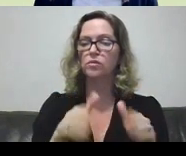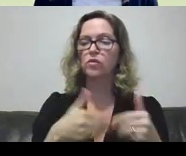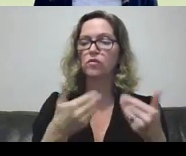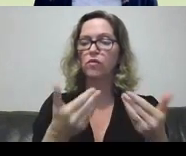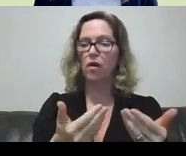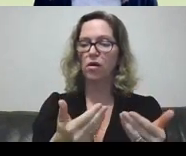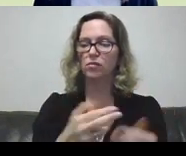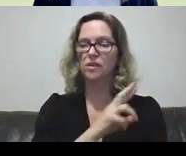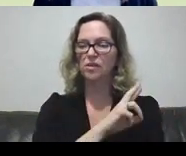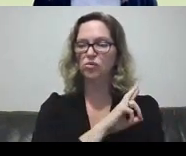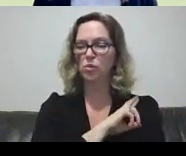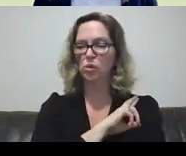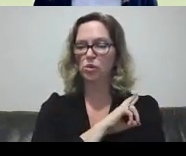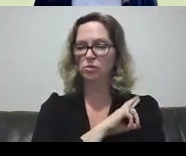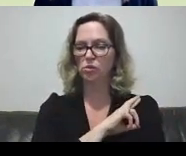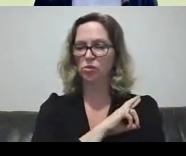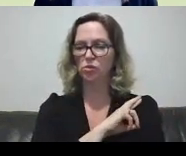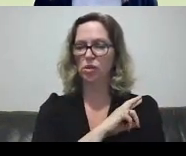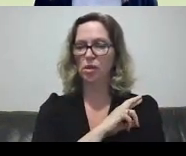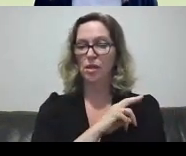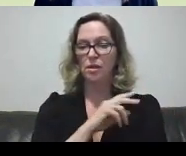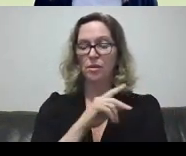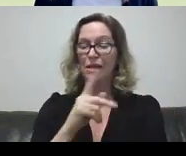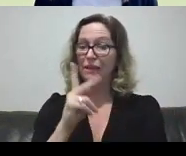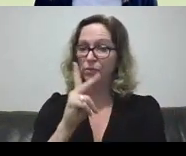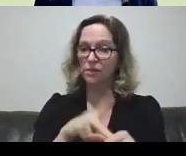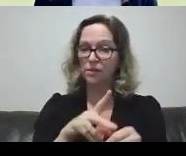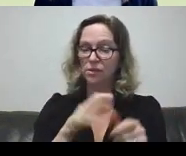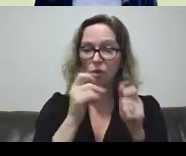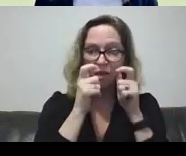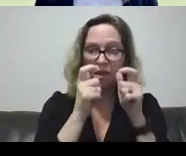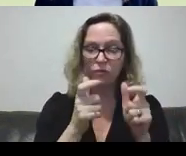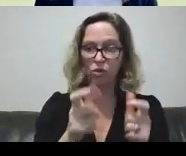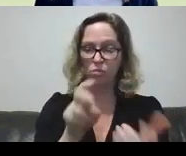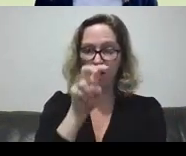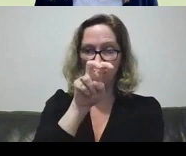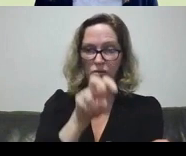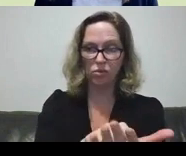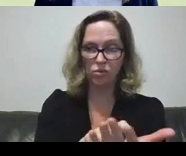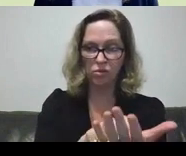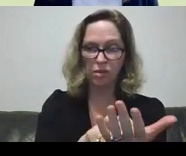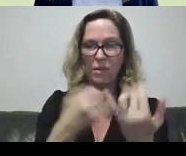careful you could enter into a contract that may not meet your needs so